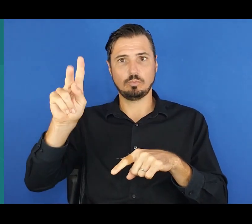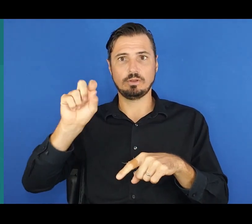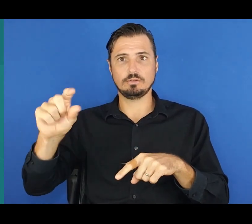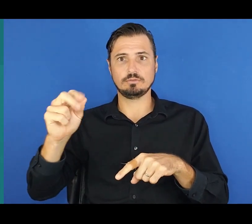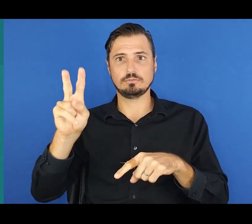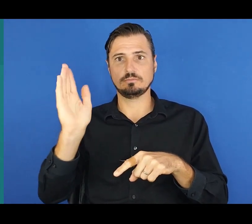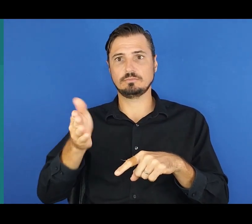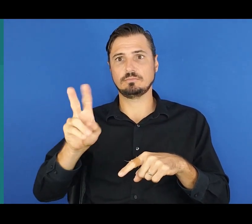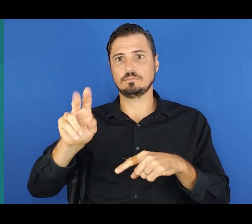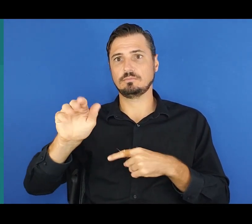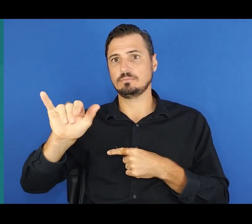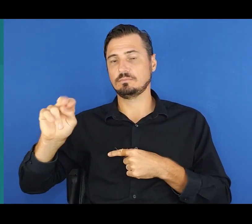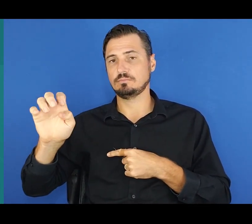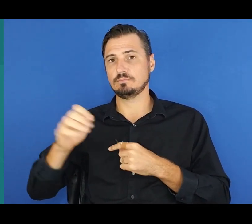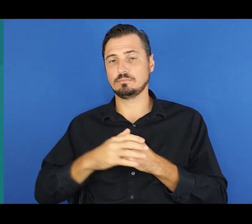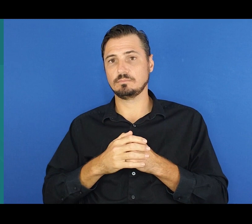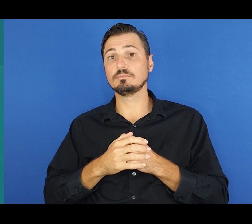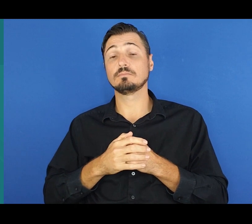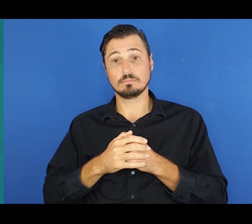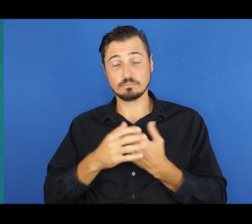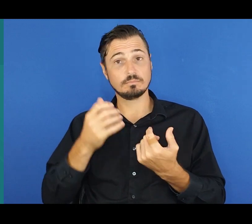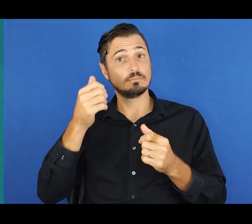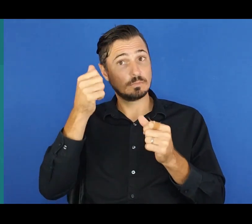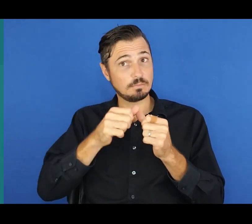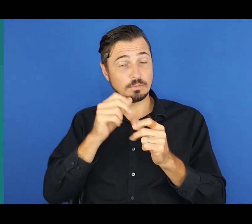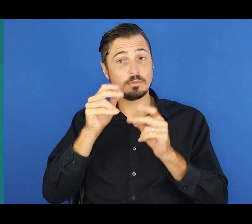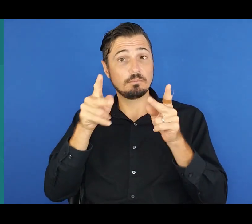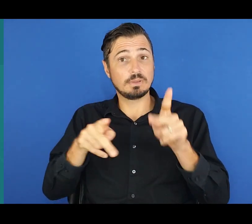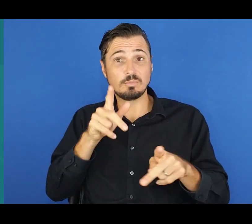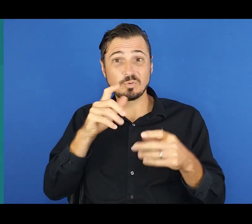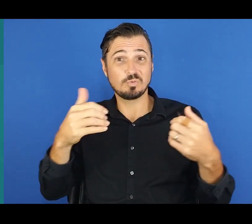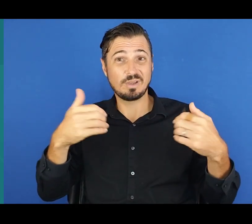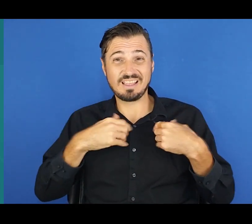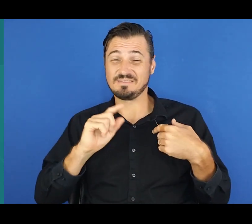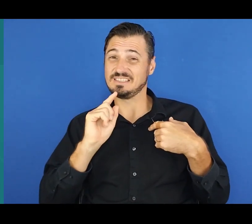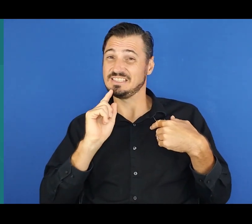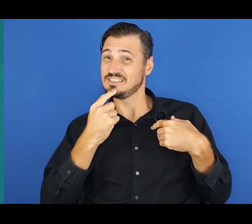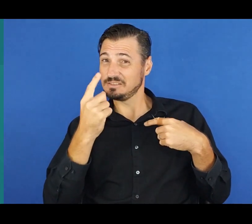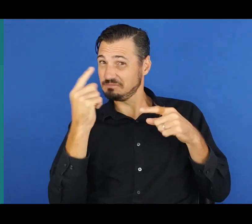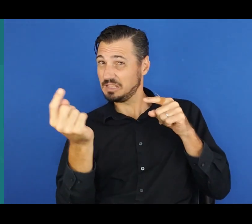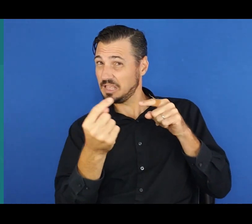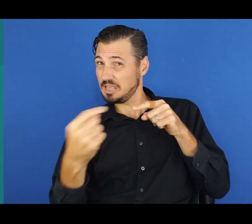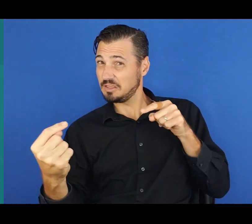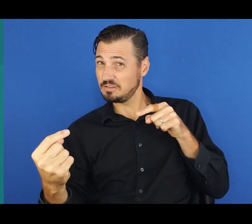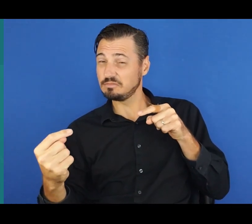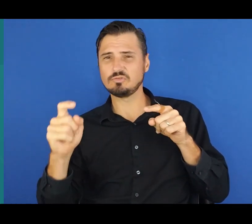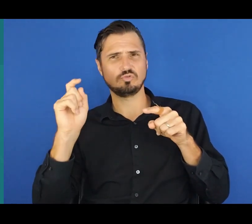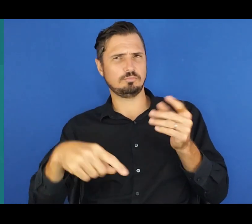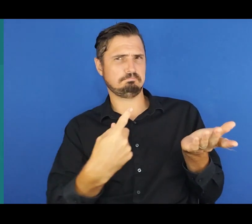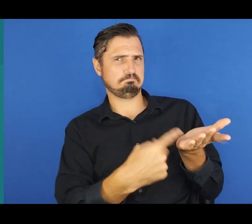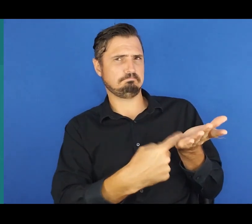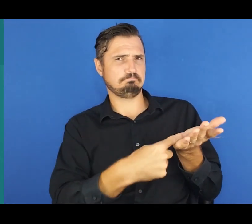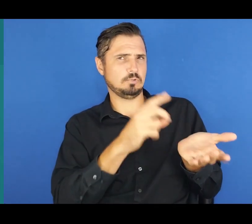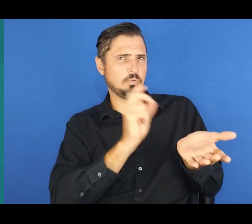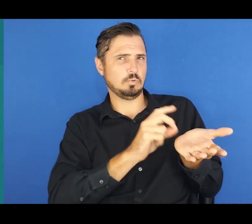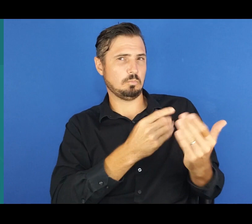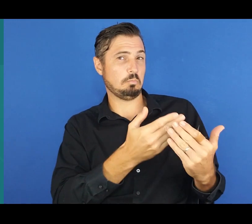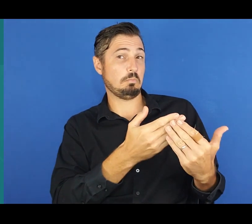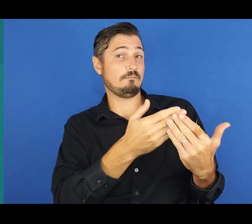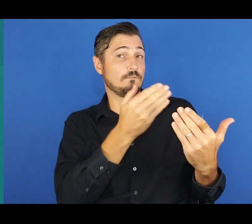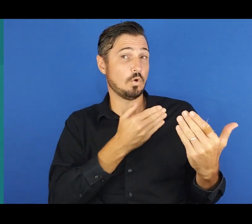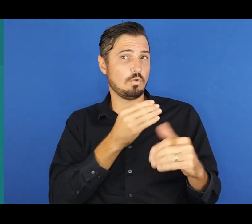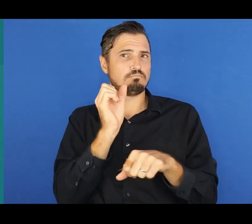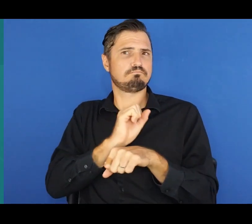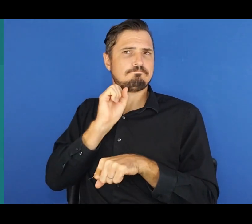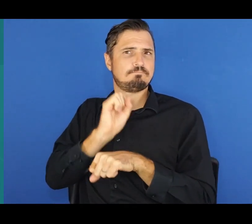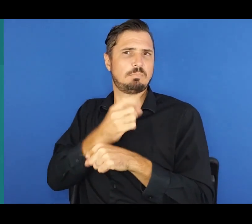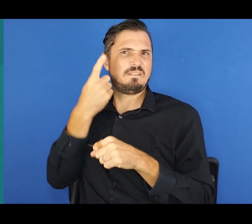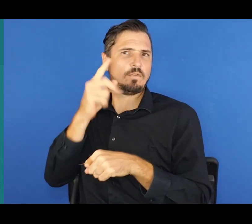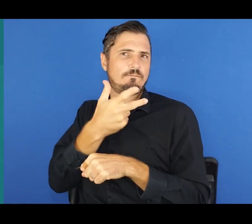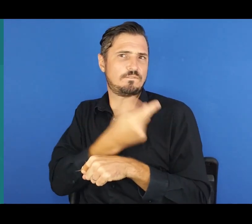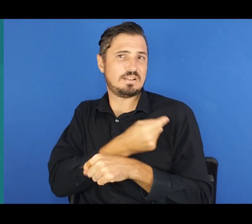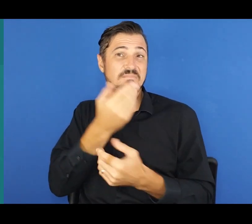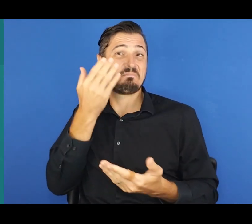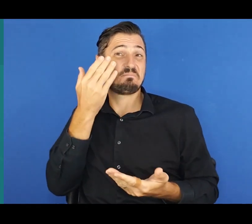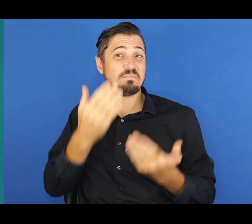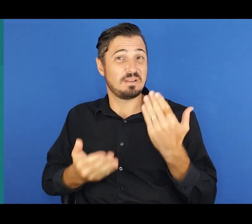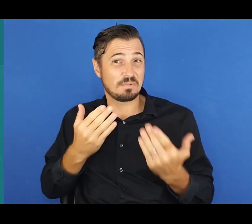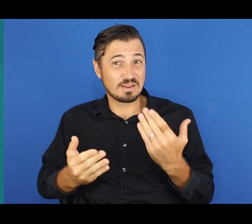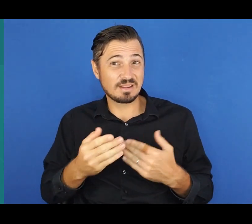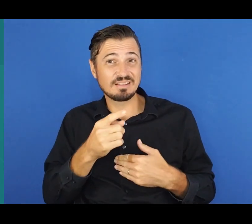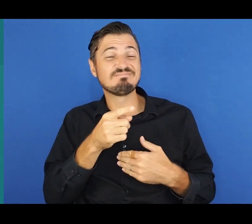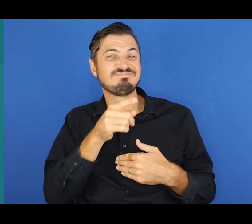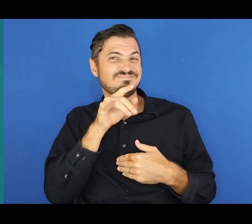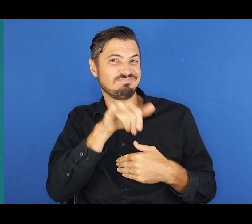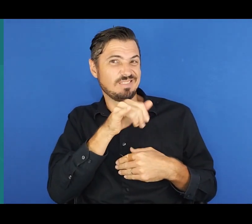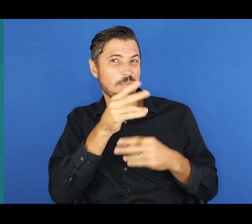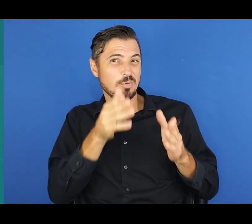Please note that individuals with a history of severe allergic reactions should consult their doctor prior to making an appointment and may not be eligible to receive a COVID-19 vaccine.